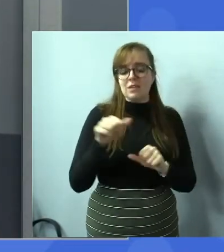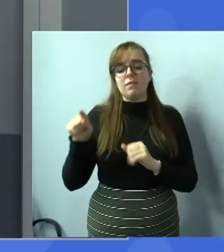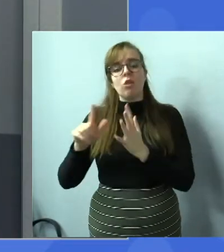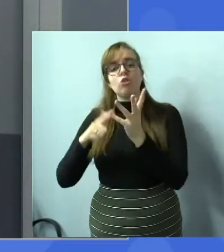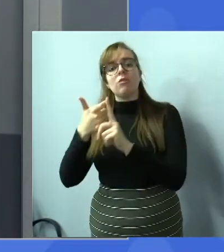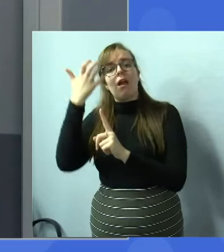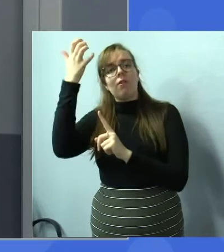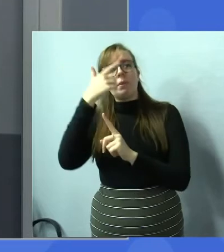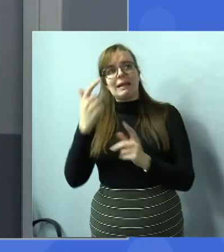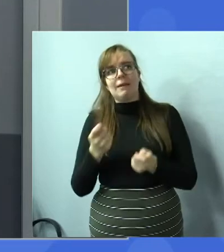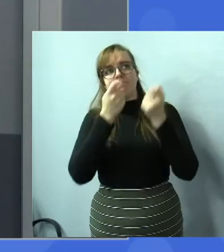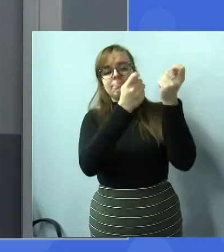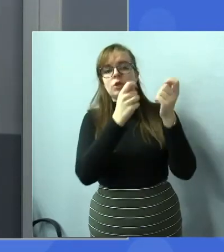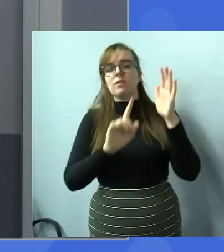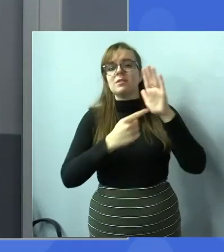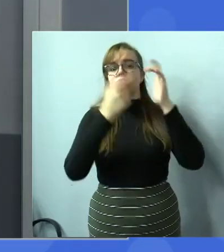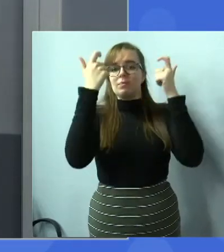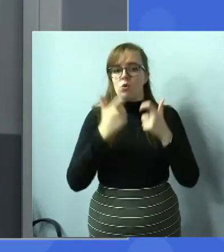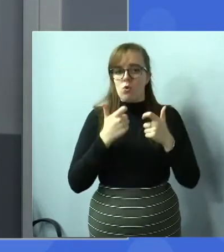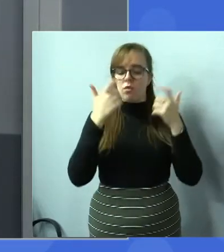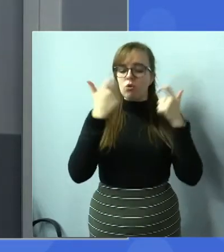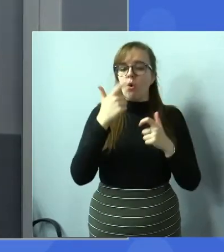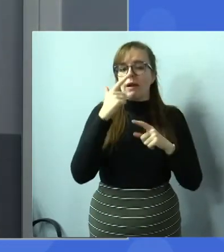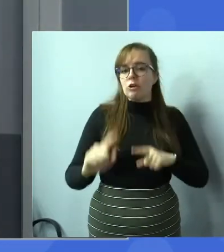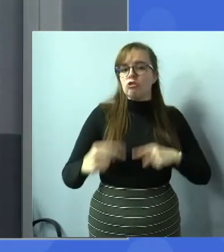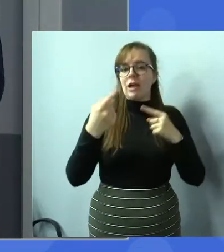Court to ask the court to challenge that legislation before it becomes law